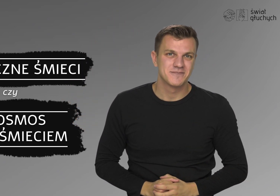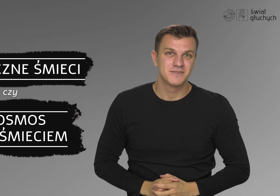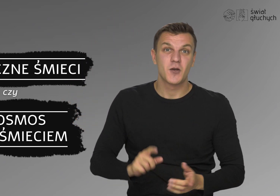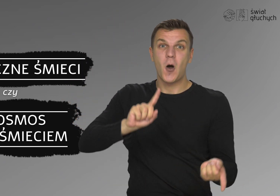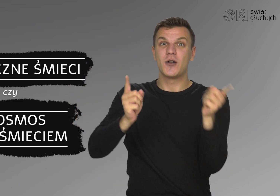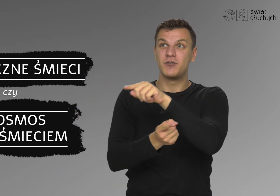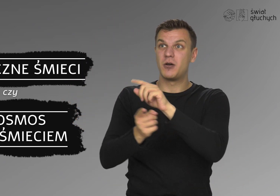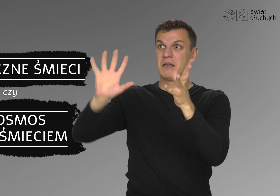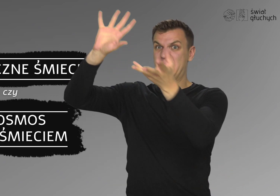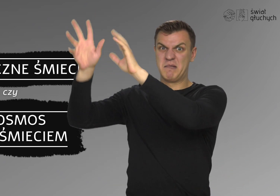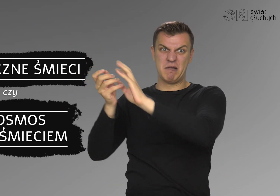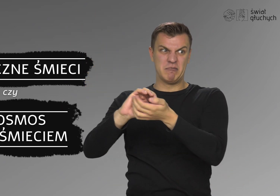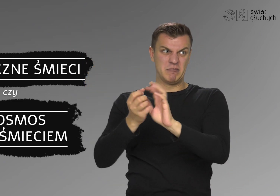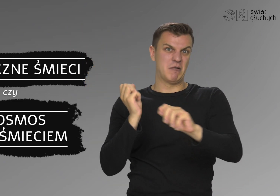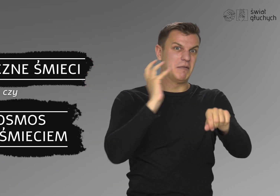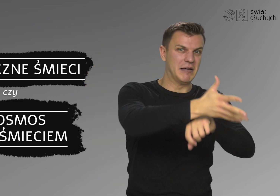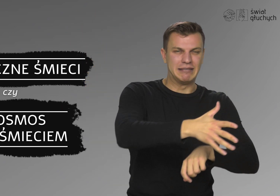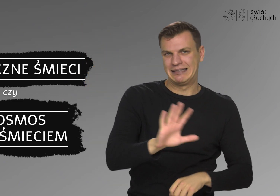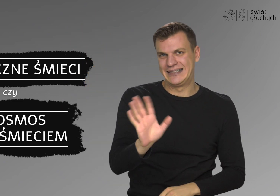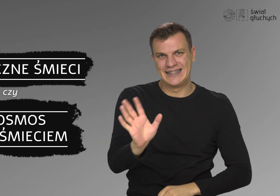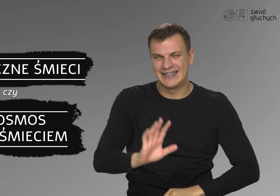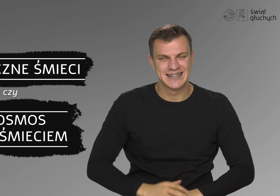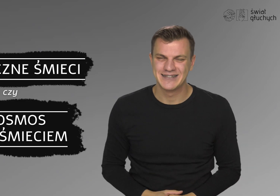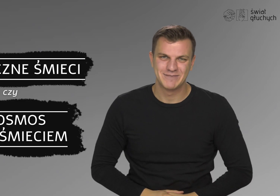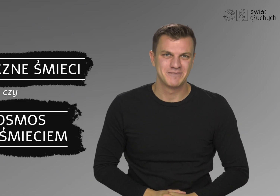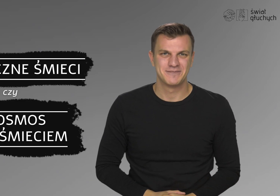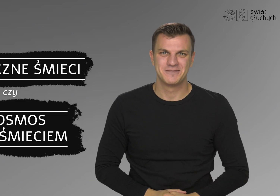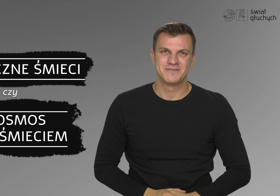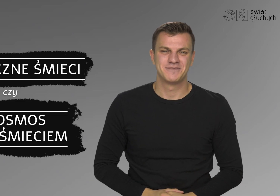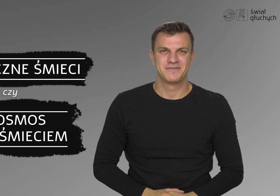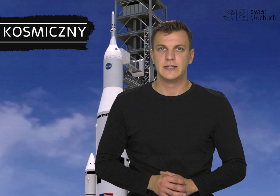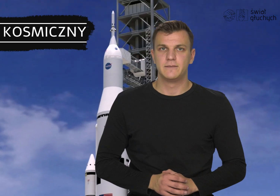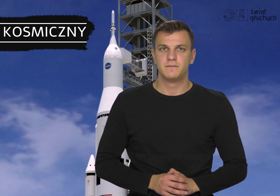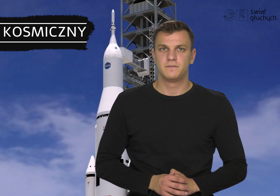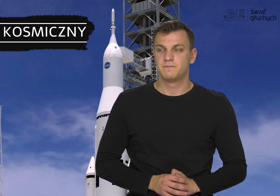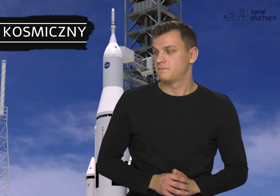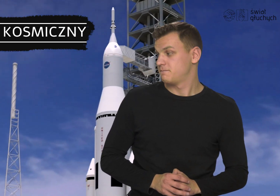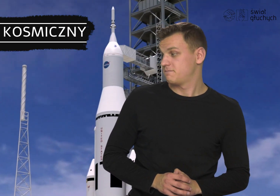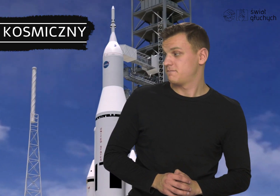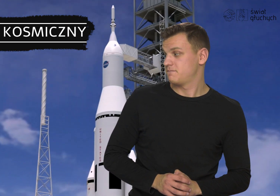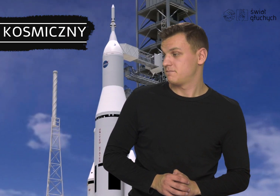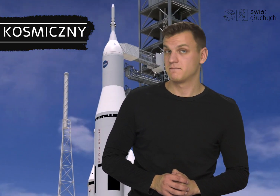Otherwise, it would mean bundling up space and tossing it into a bin. SPACESHIP.